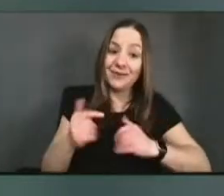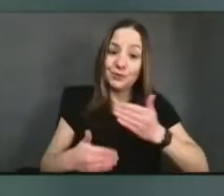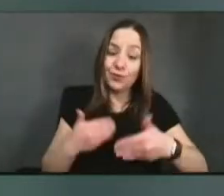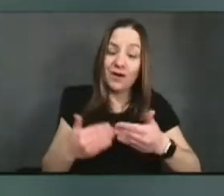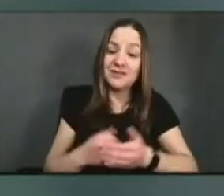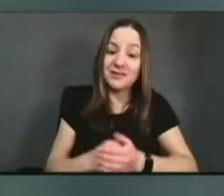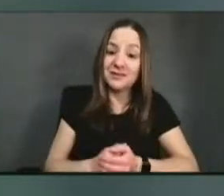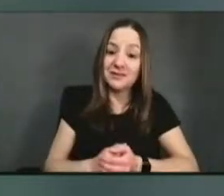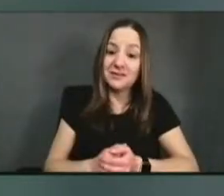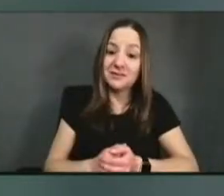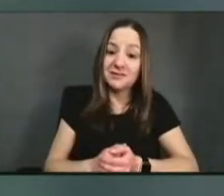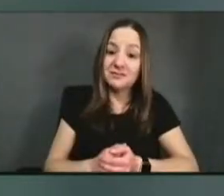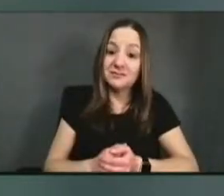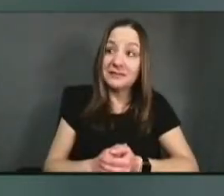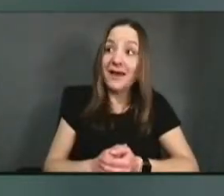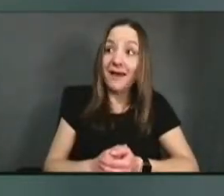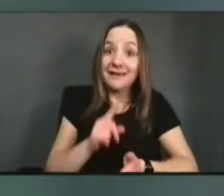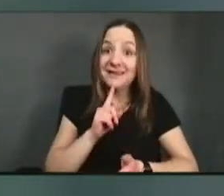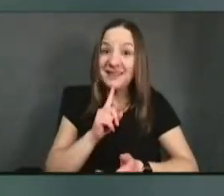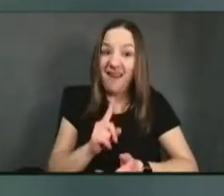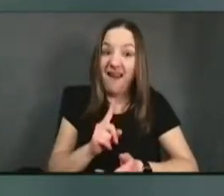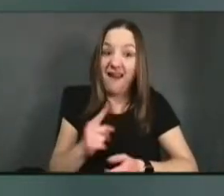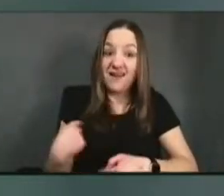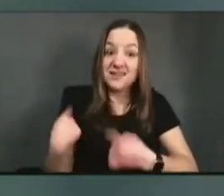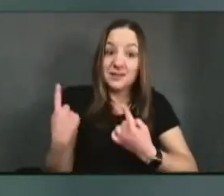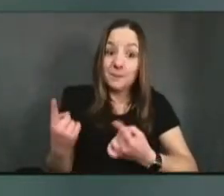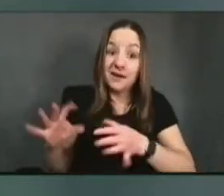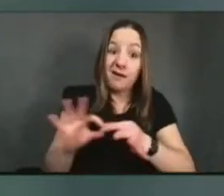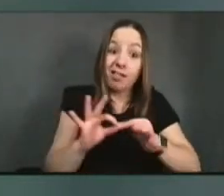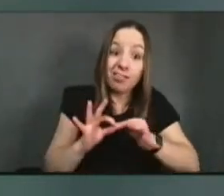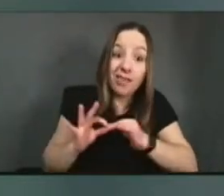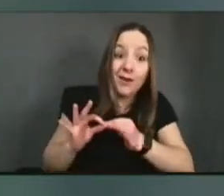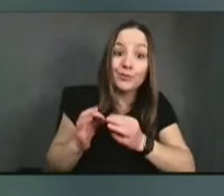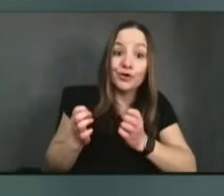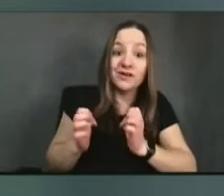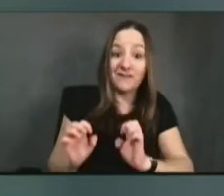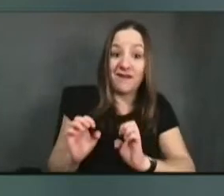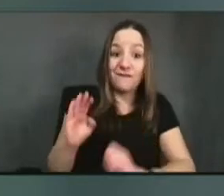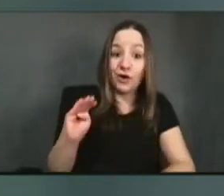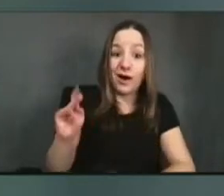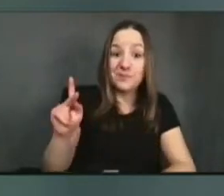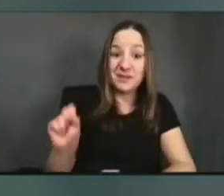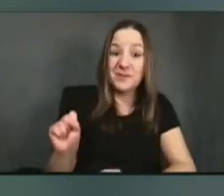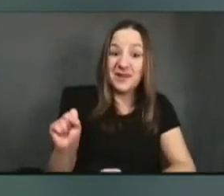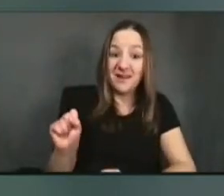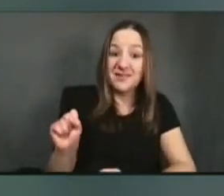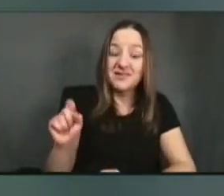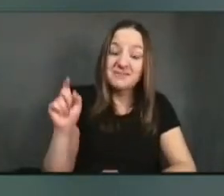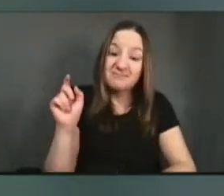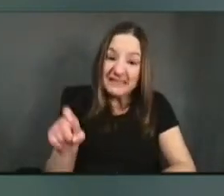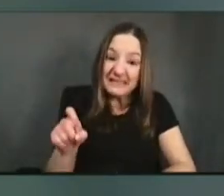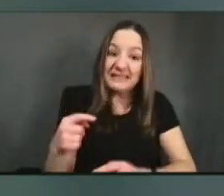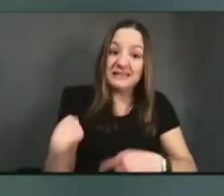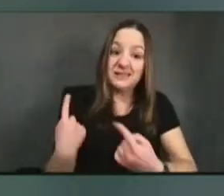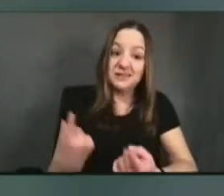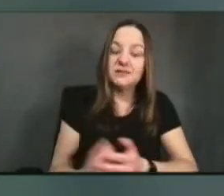have been key in this process, and I must say it has been a collaborative effort that that's